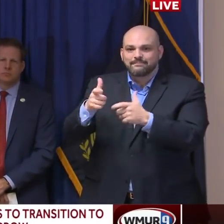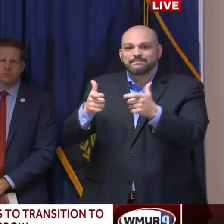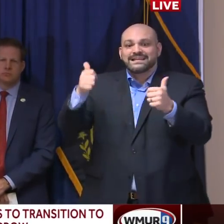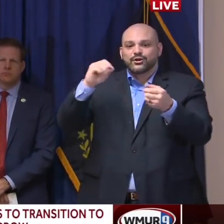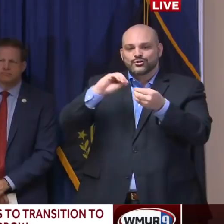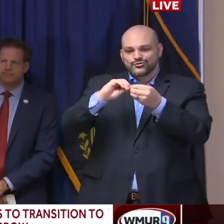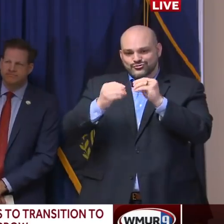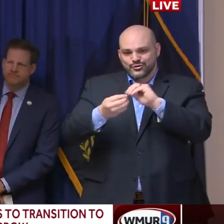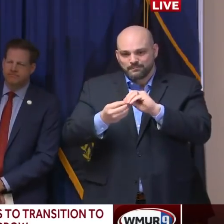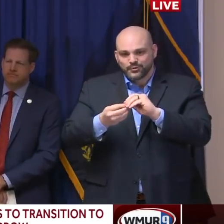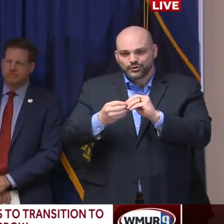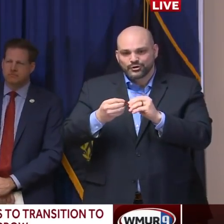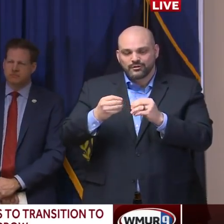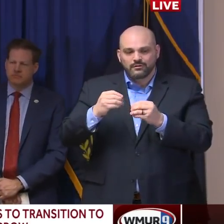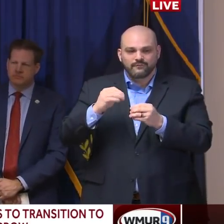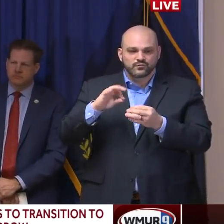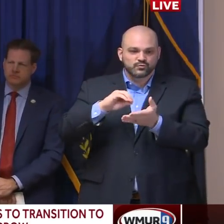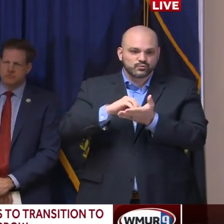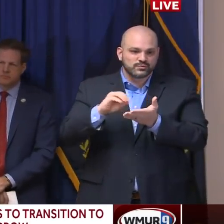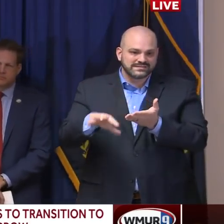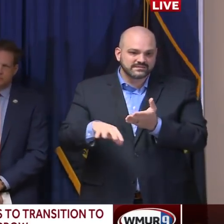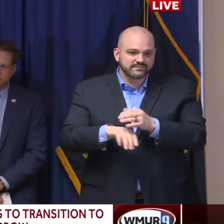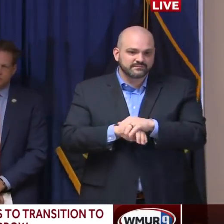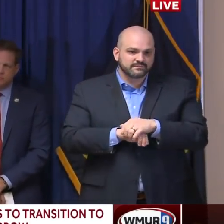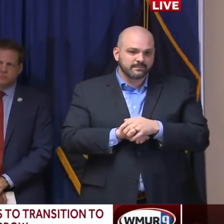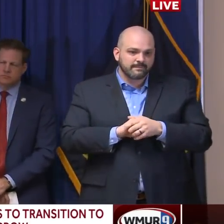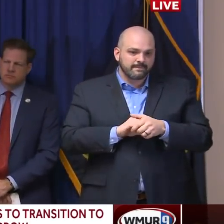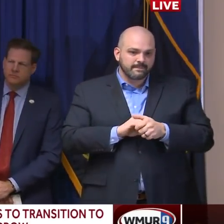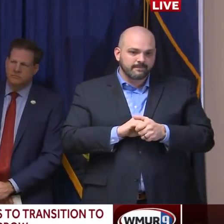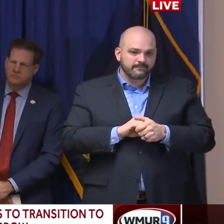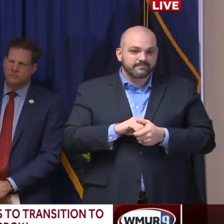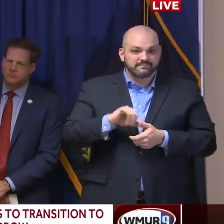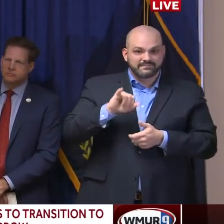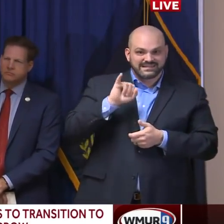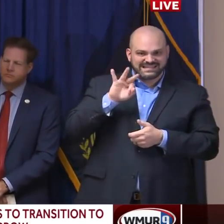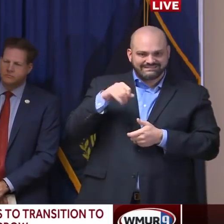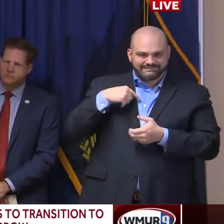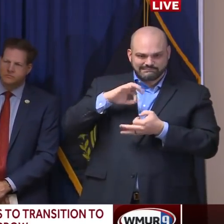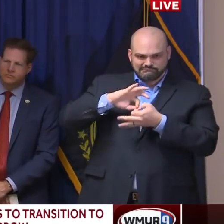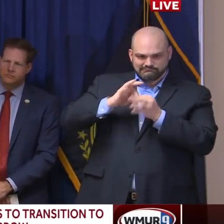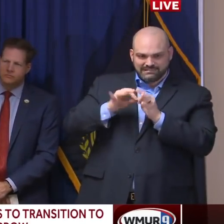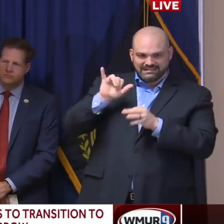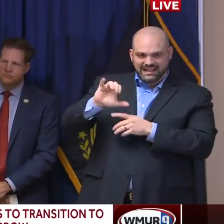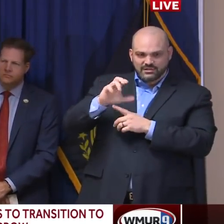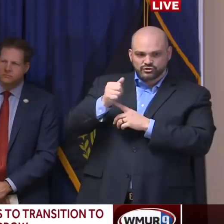NUMBER OF STUDENTS OVERALL. BUT I KNOW THAT IS A NUMBER THAT MIGHT HELP YOU.